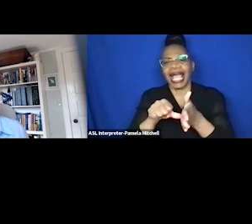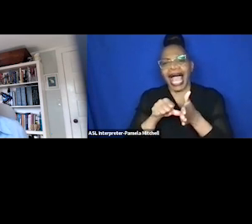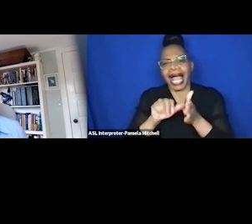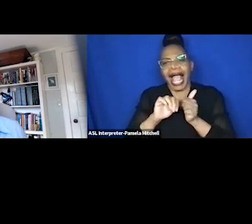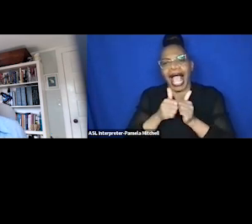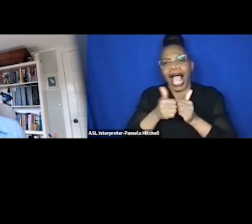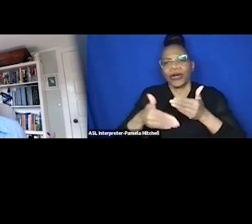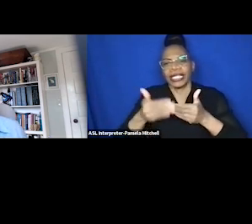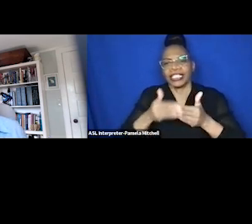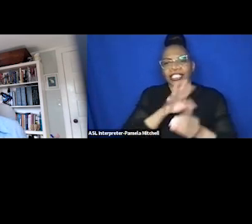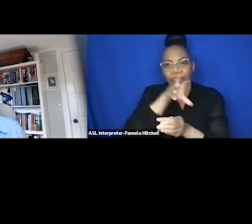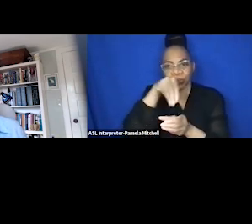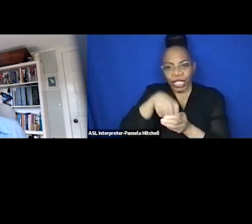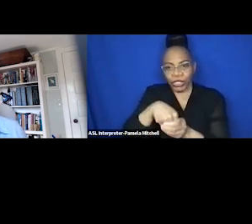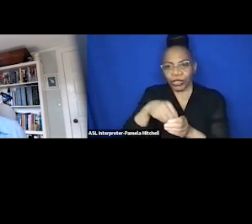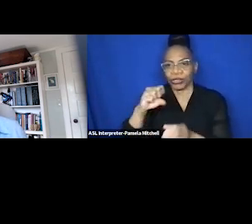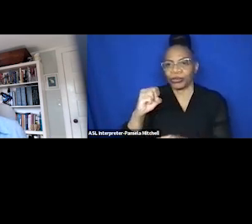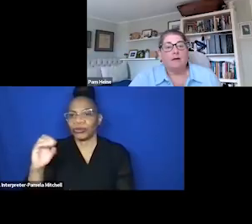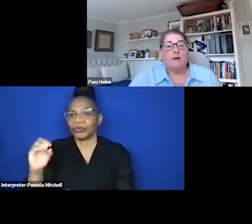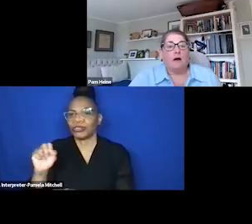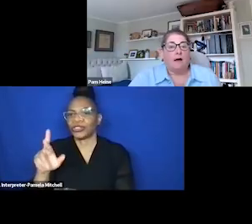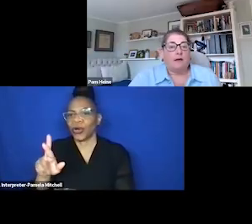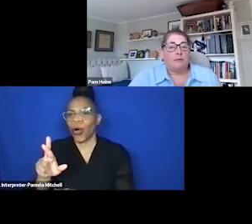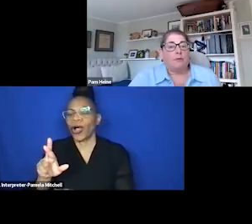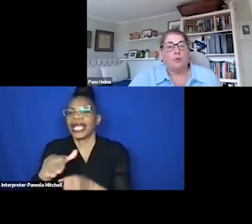to include SOAR in your local continuum of care